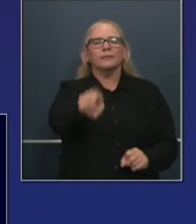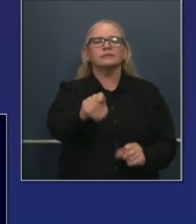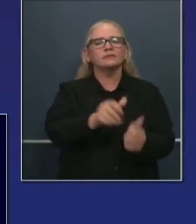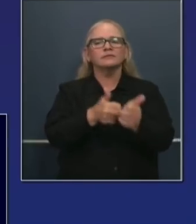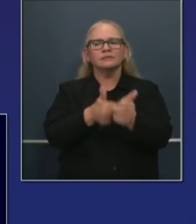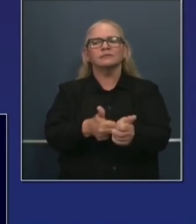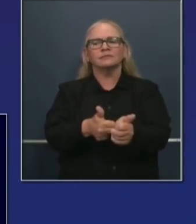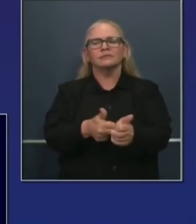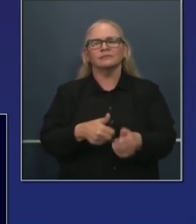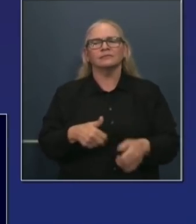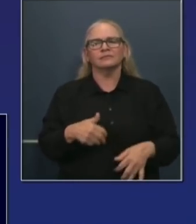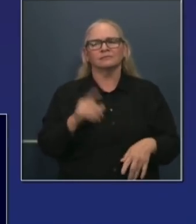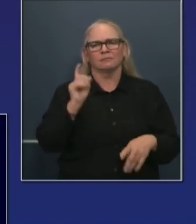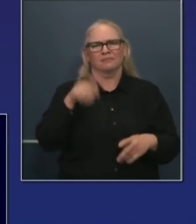I RESPECT PEOPLE'S DIFFERENCES